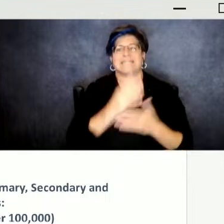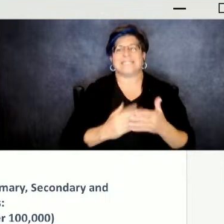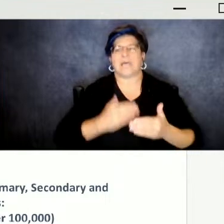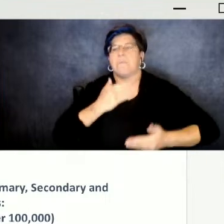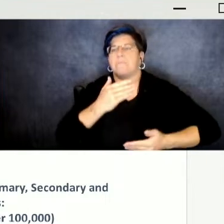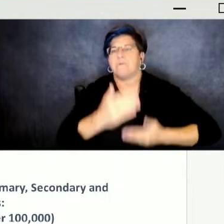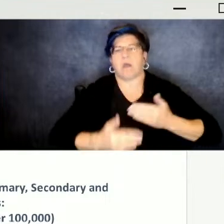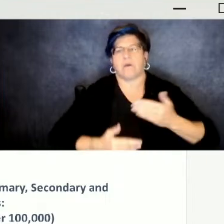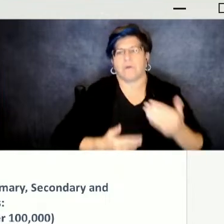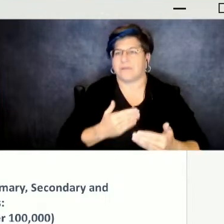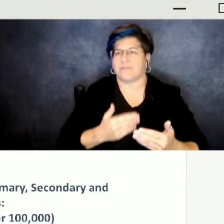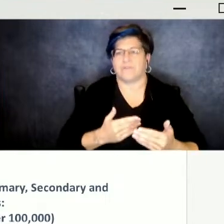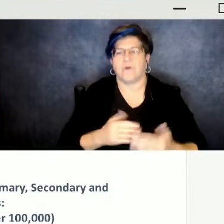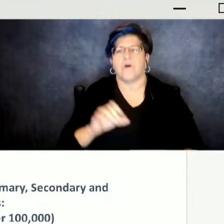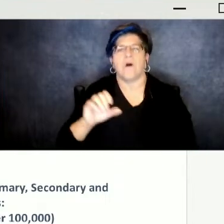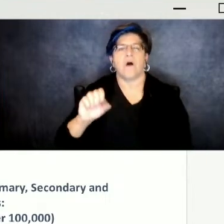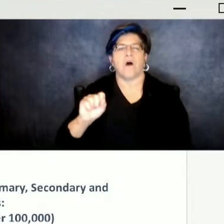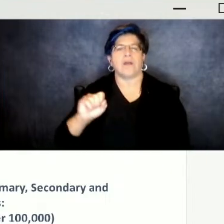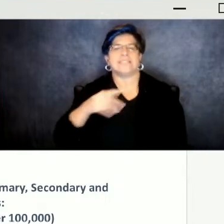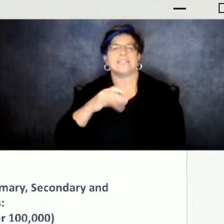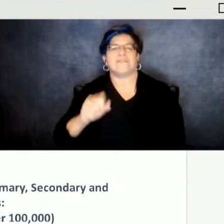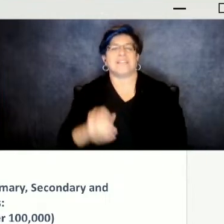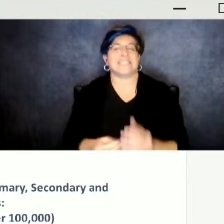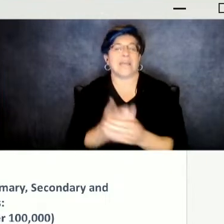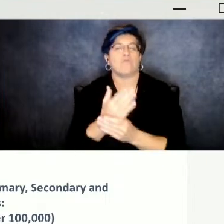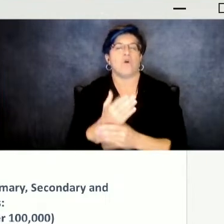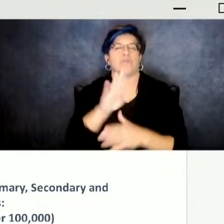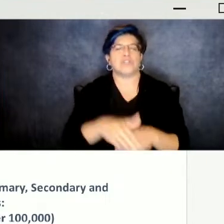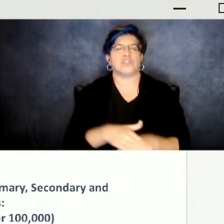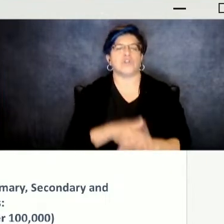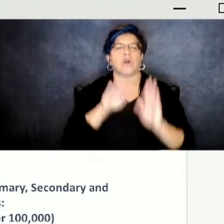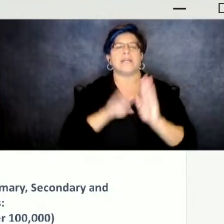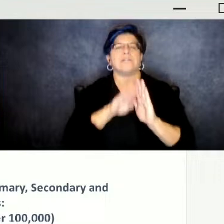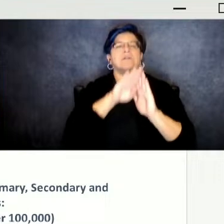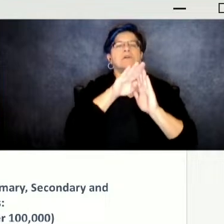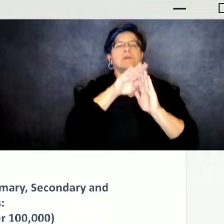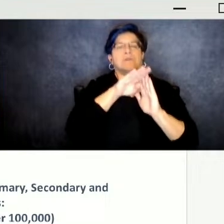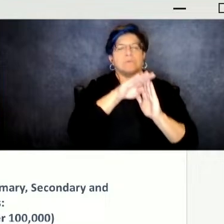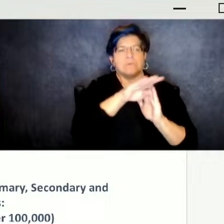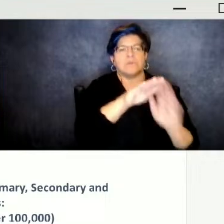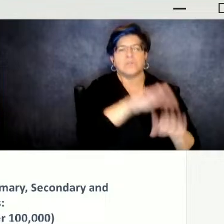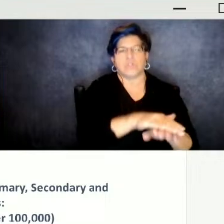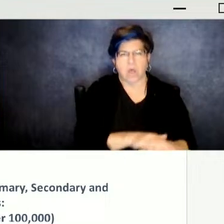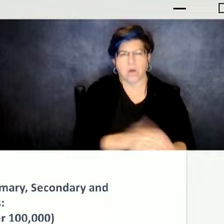WE ARE STARTING TO SEE SOME PROGRESS ON SYPHILIS INFECTIONS